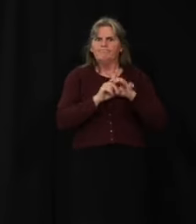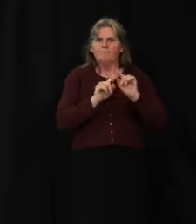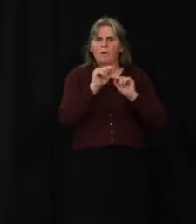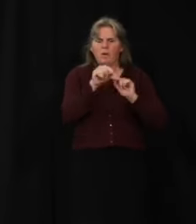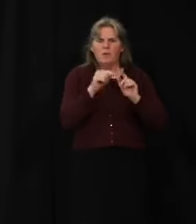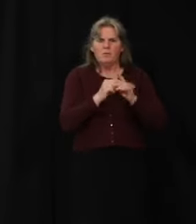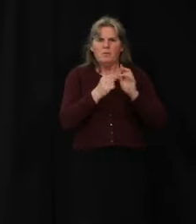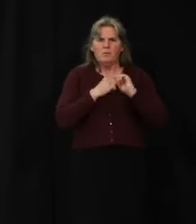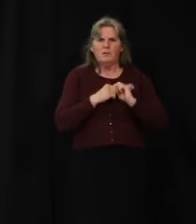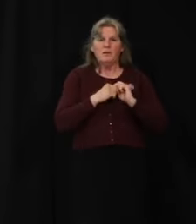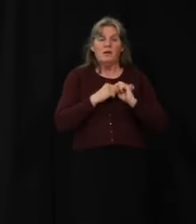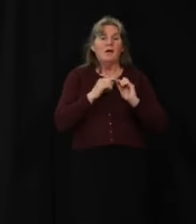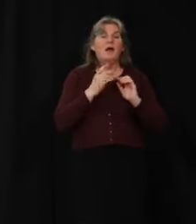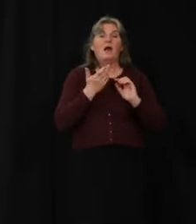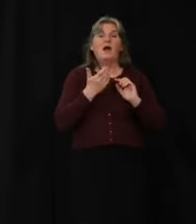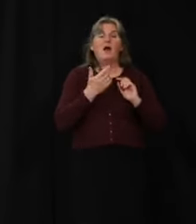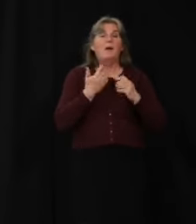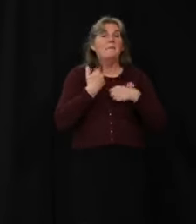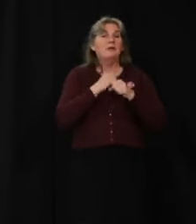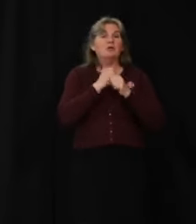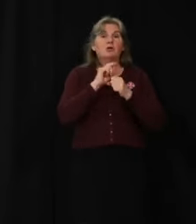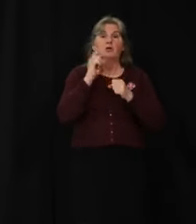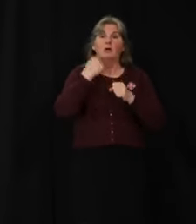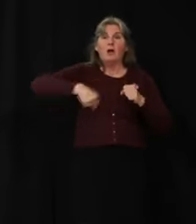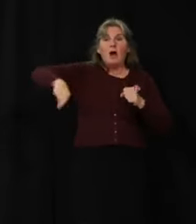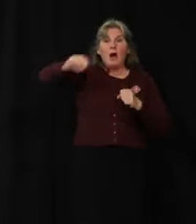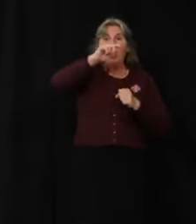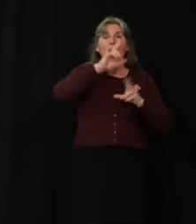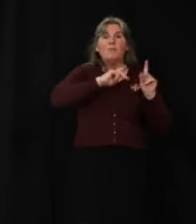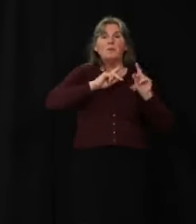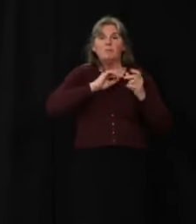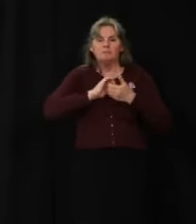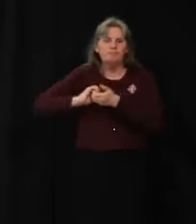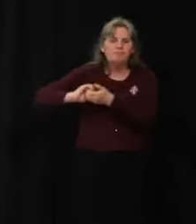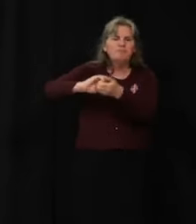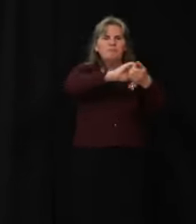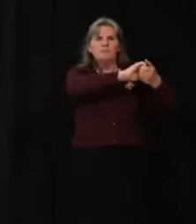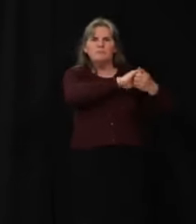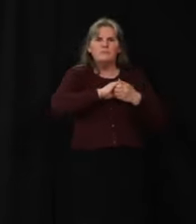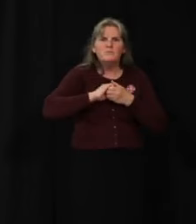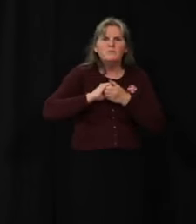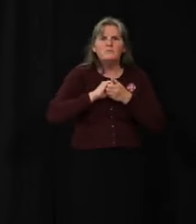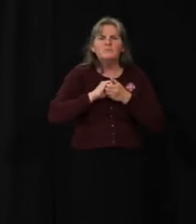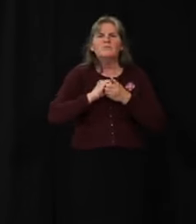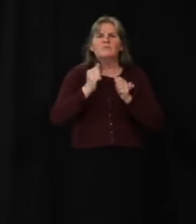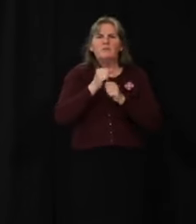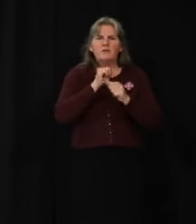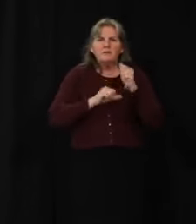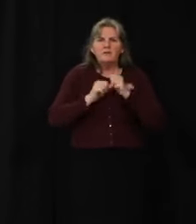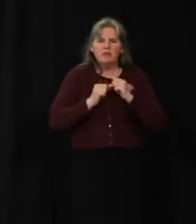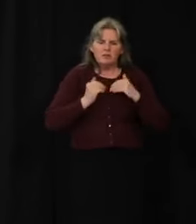And it is one that we do very cautiously as well. And we want to make sure that we